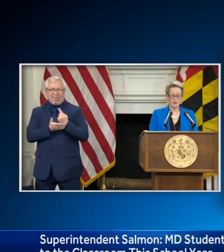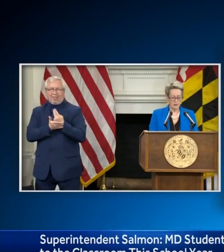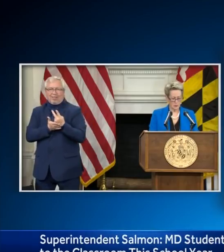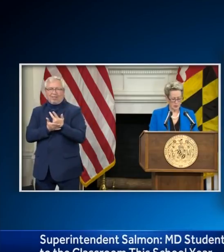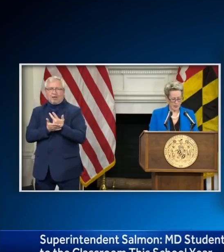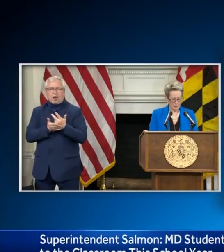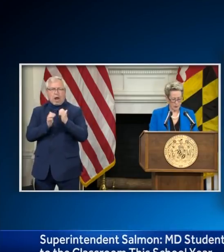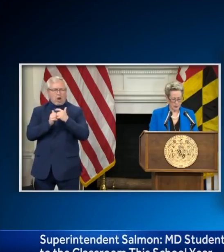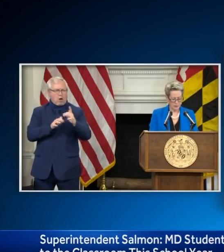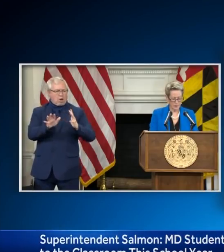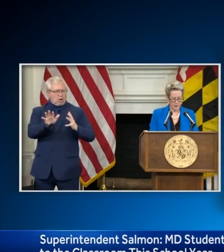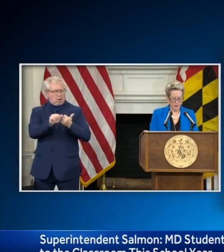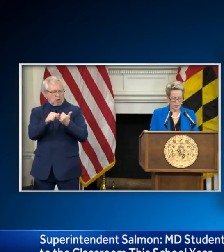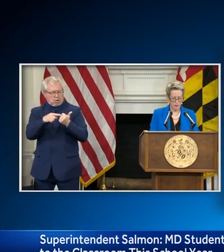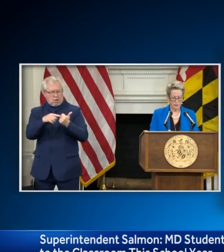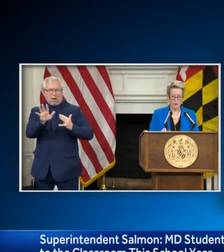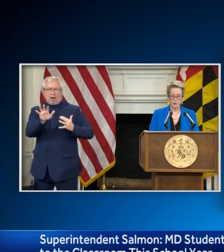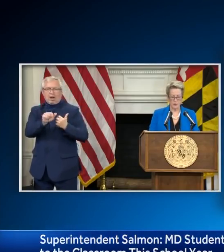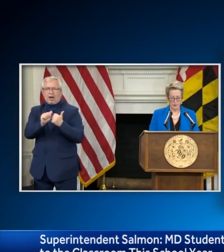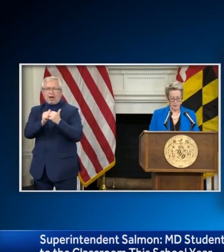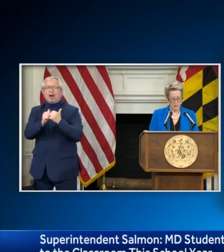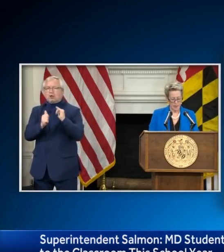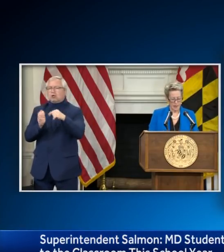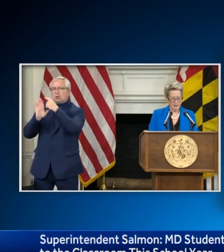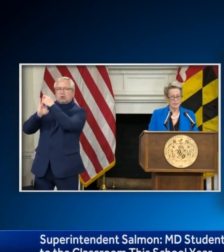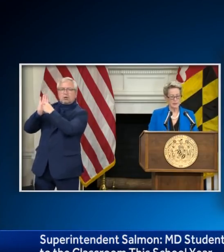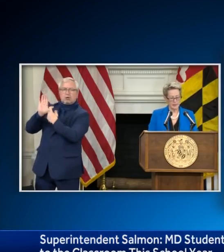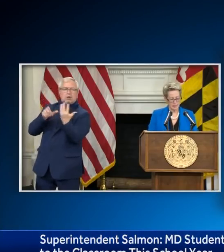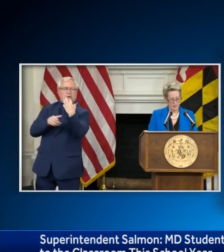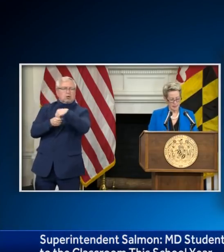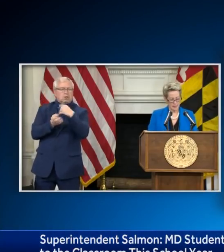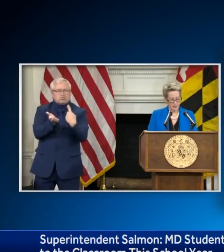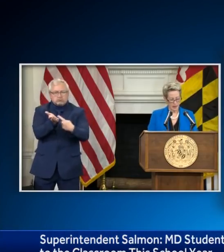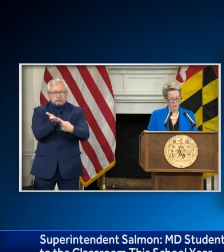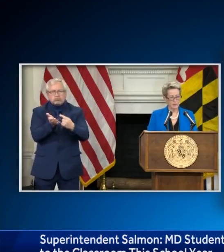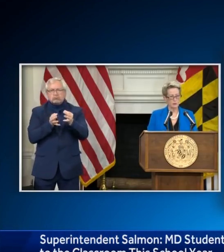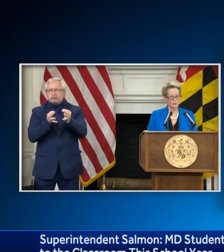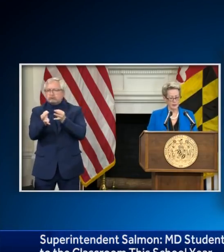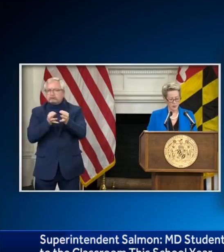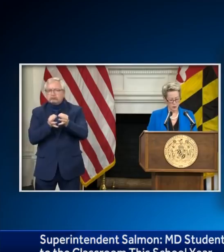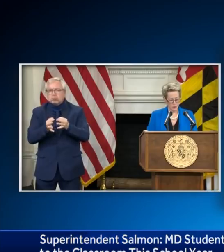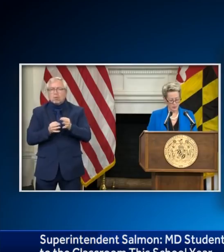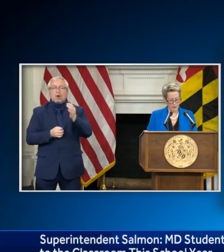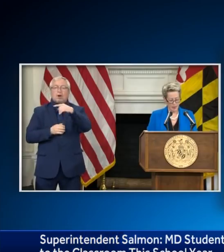TIME THAT HAS OCCURRED AS A RESULT OF COVID-19.